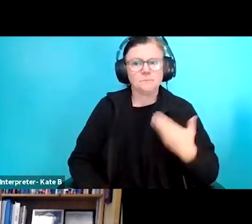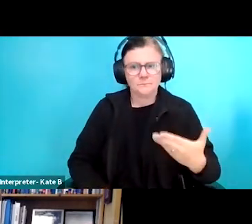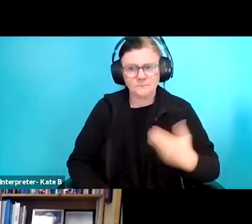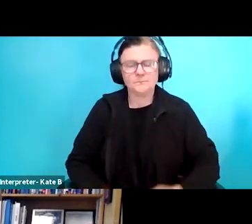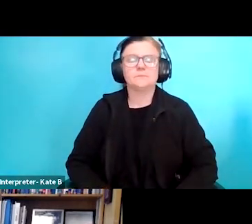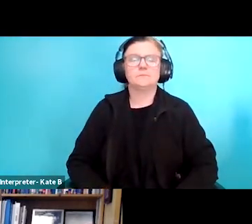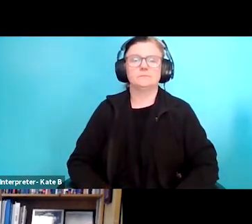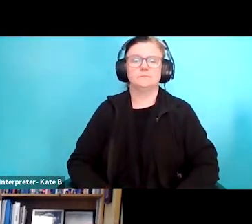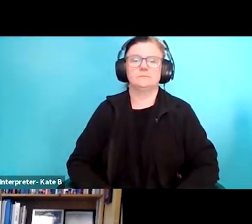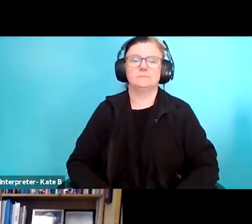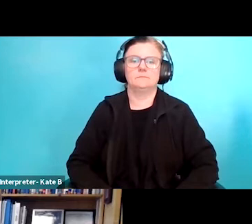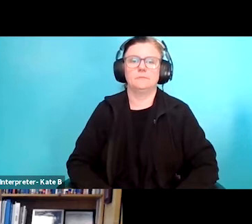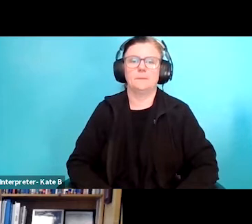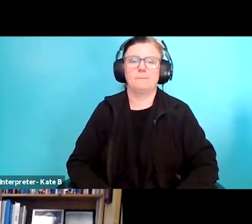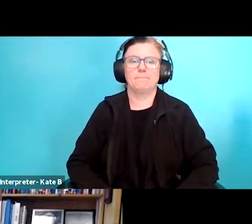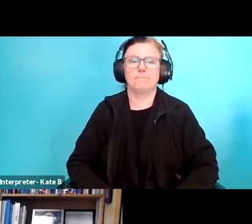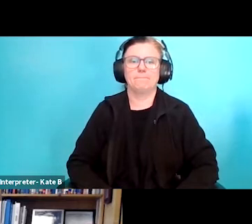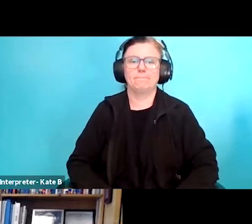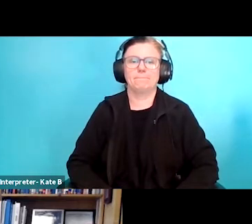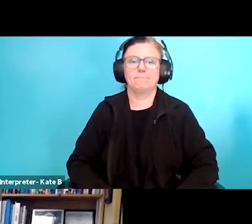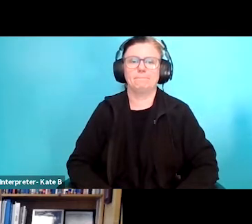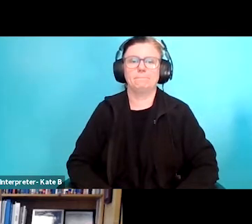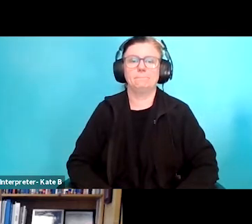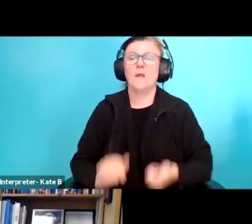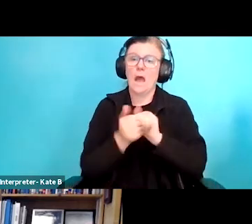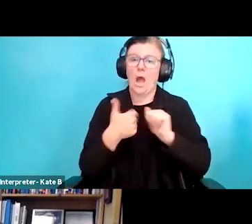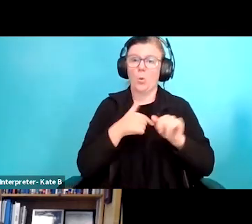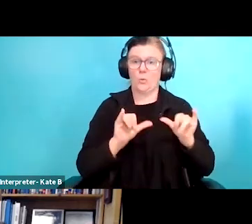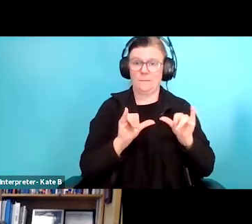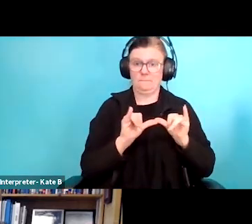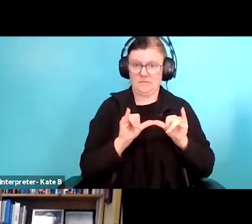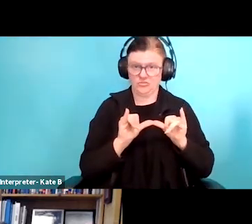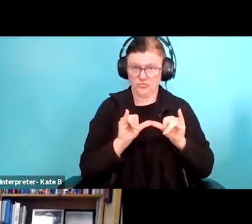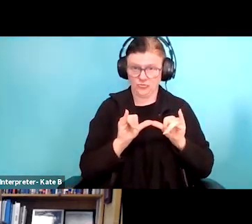before we get going I want to talk about some of the measures that were collected in the NSHD